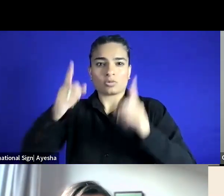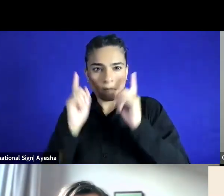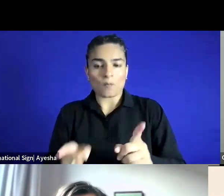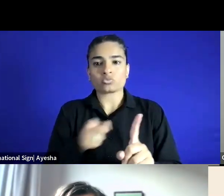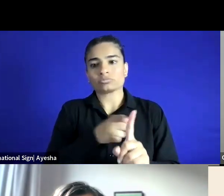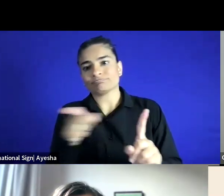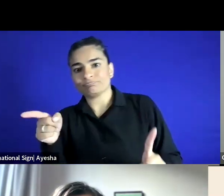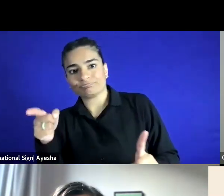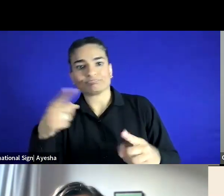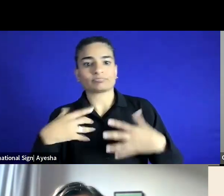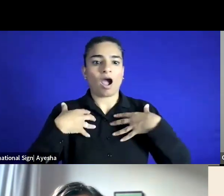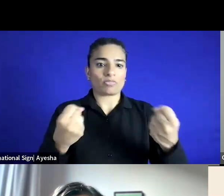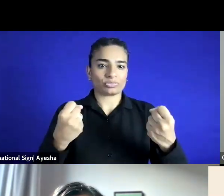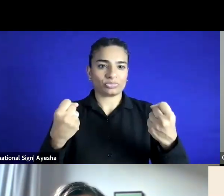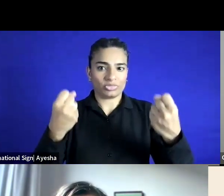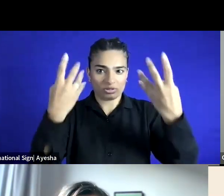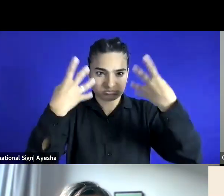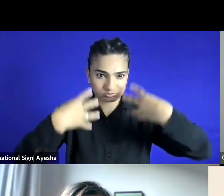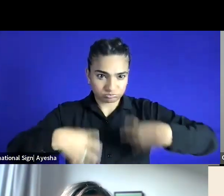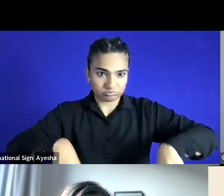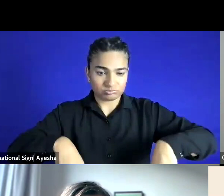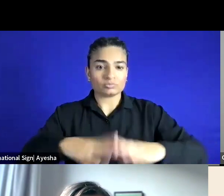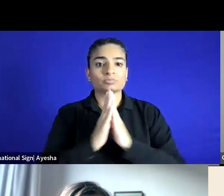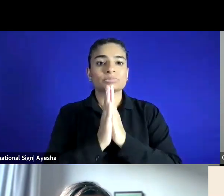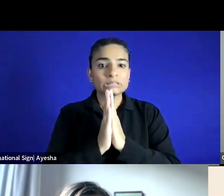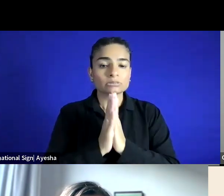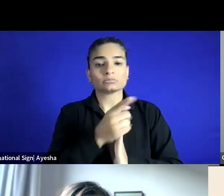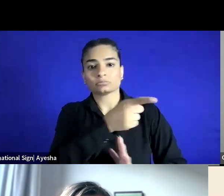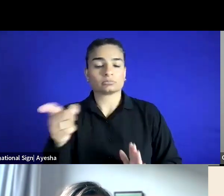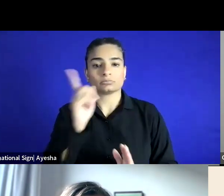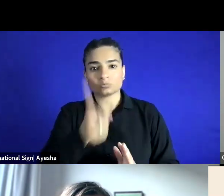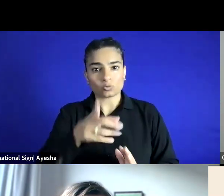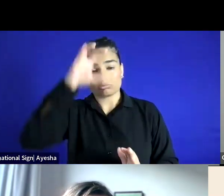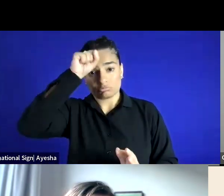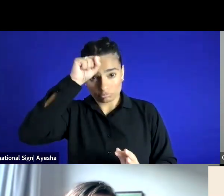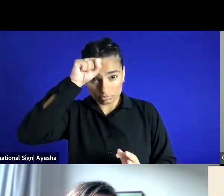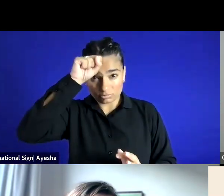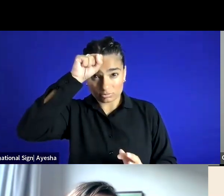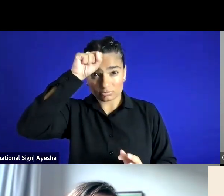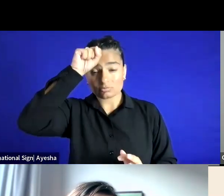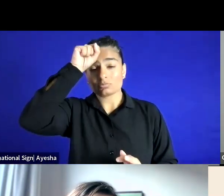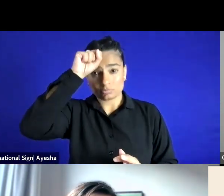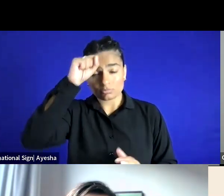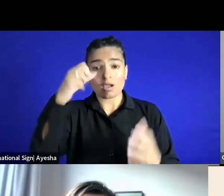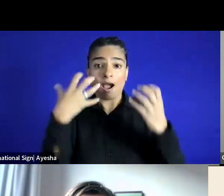So please remember that, there are certain, health screenings which need to be done.